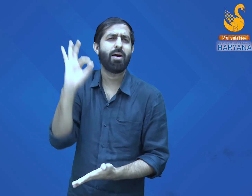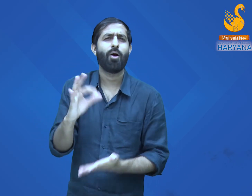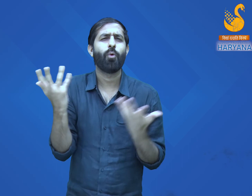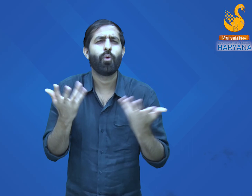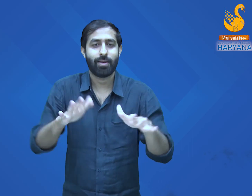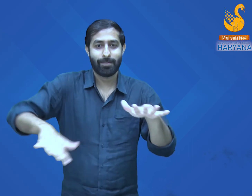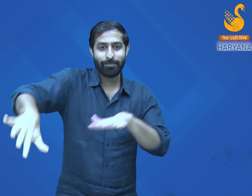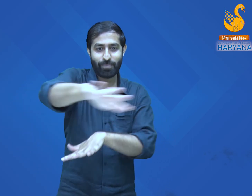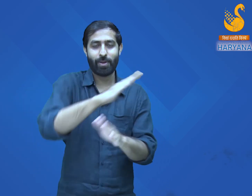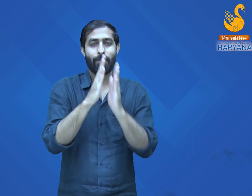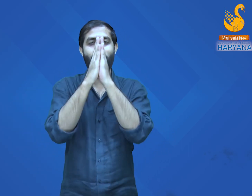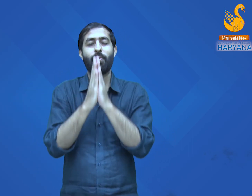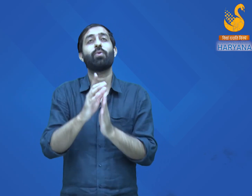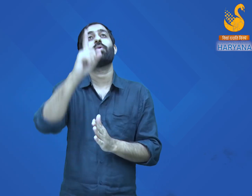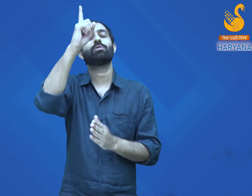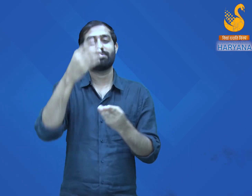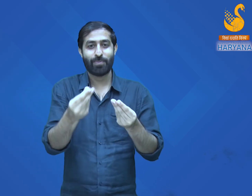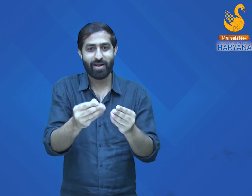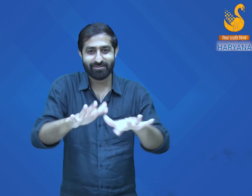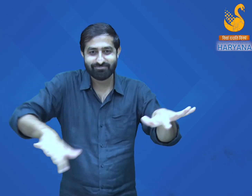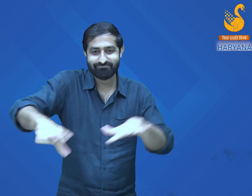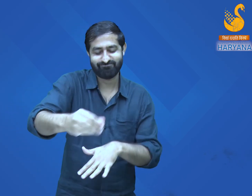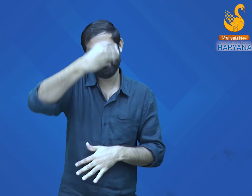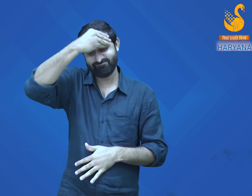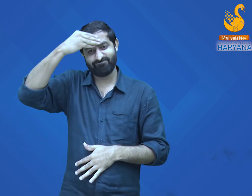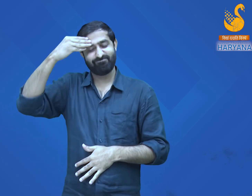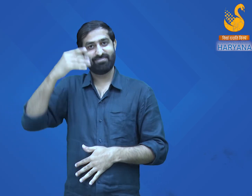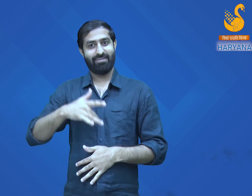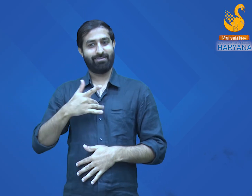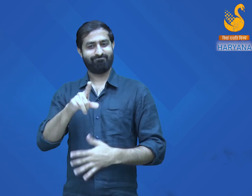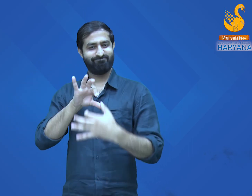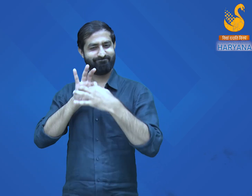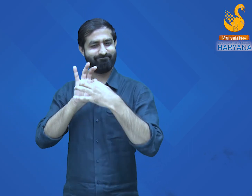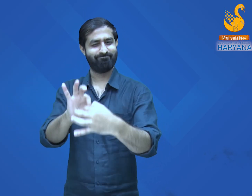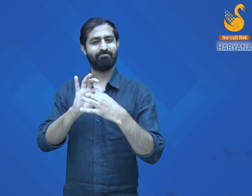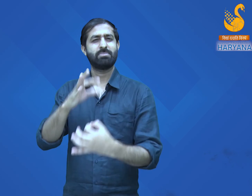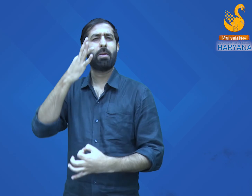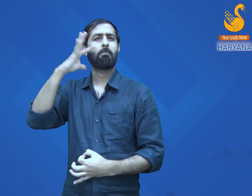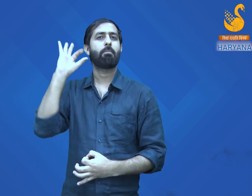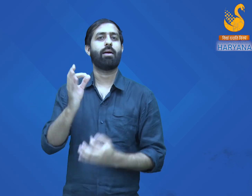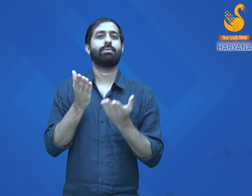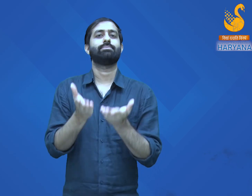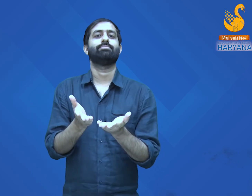and it has got a lot of religious significance and beliefs. That is why our country is known as Dev Bhumi.